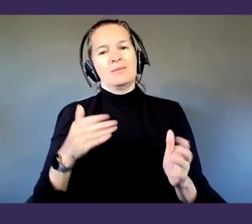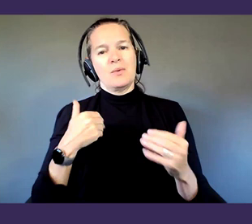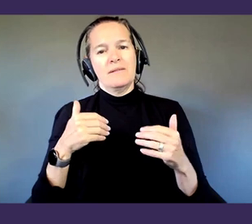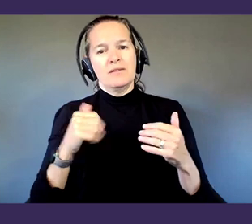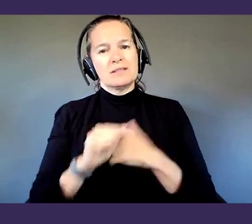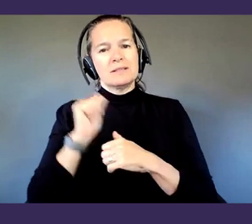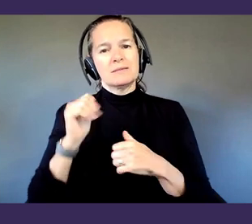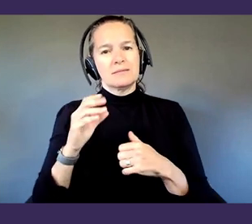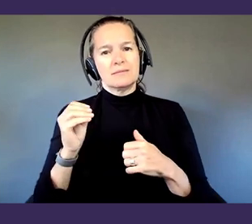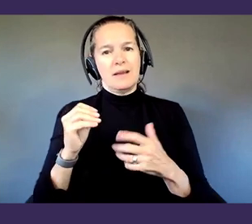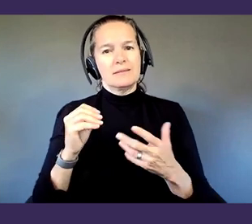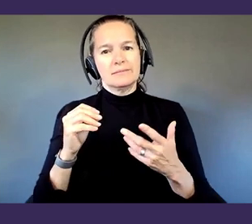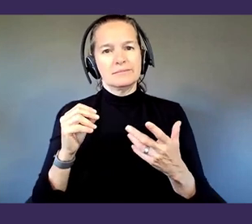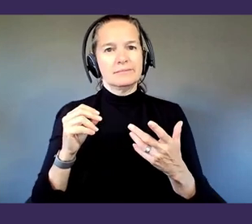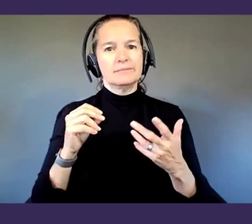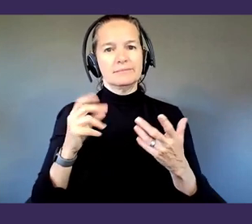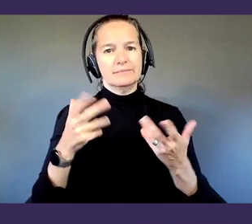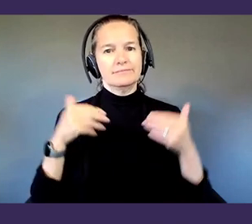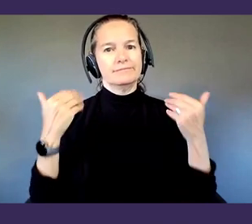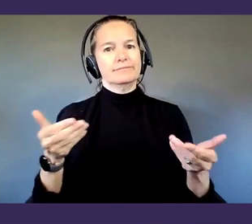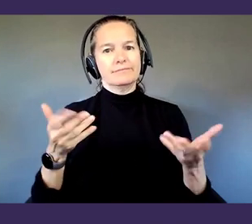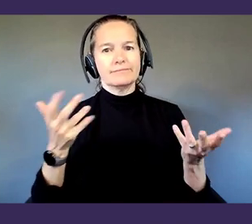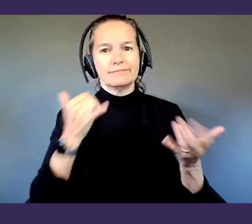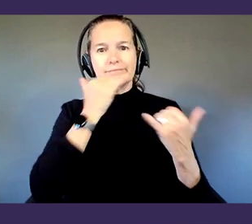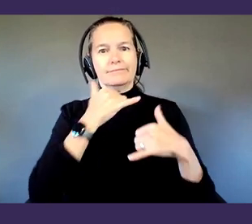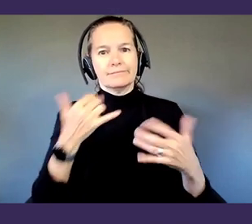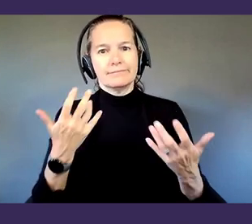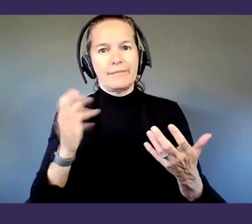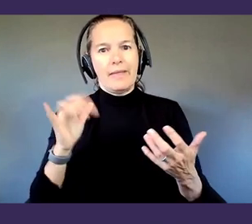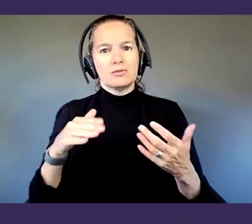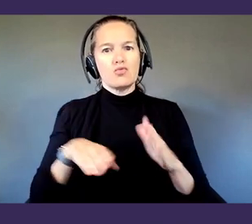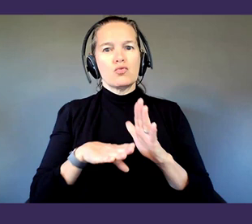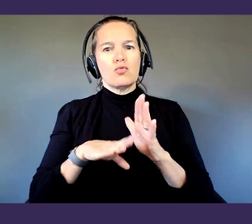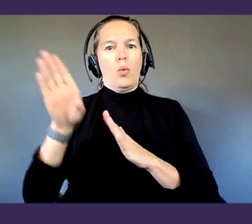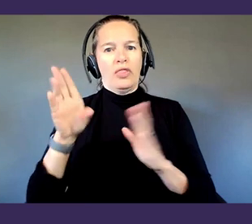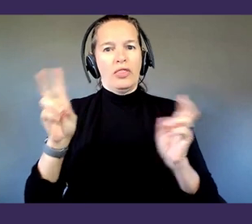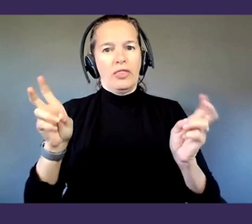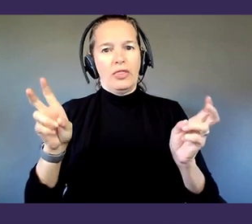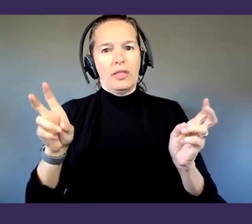just like I explained in the previous point. That is growth, right? Making mistakes, making decisions,